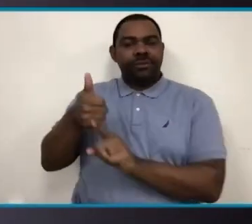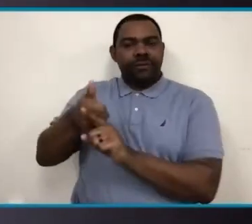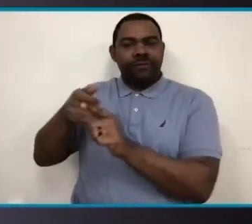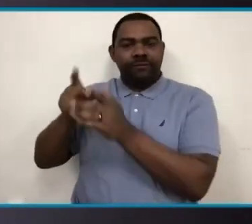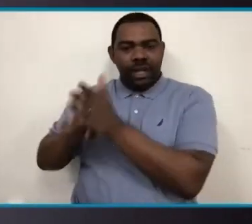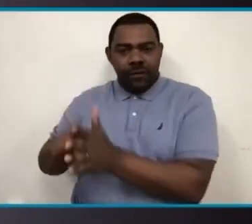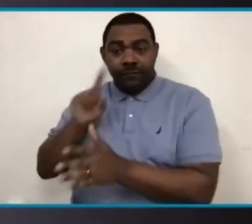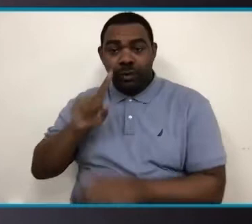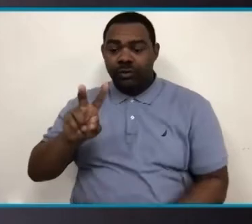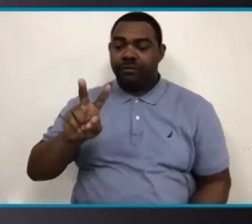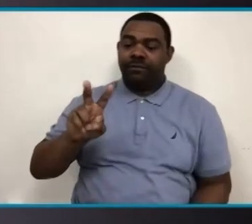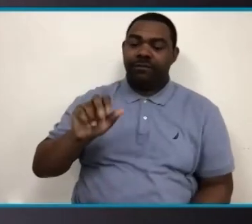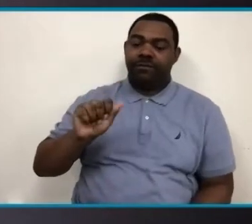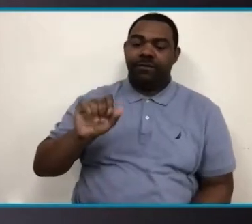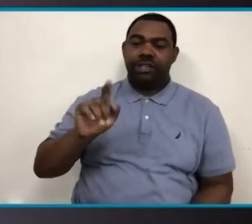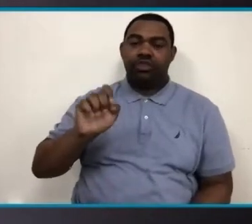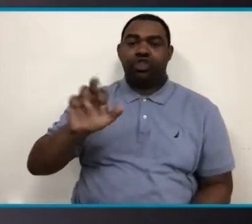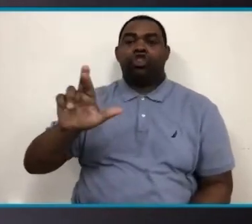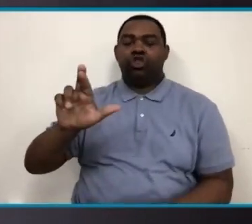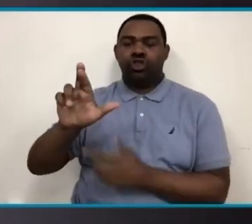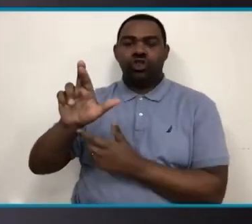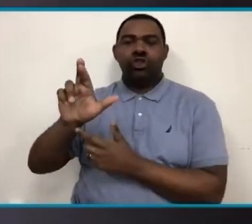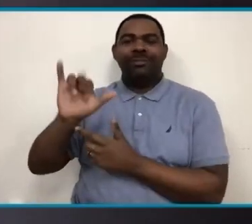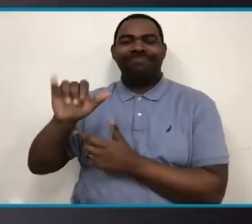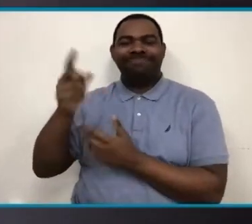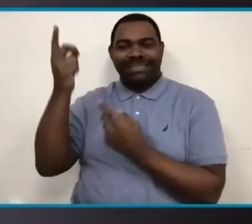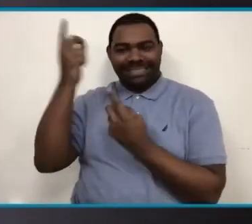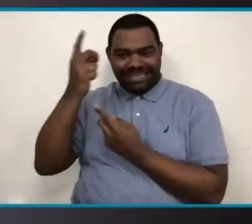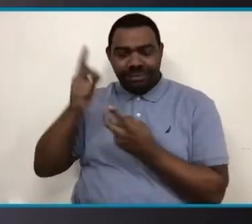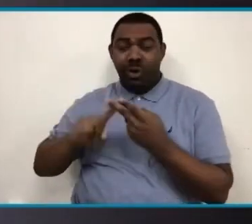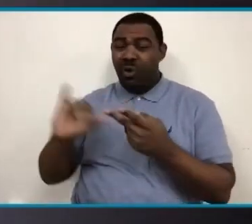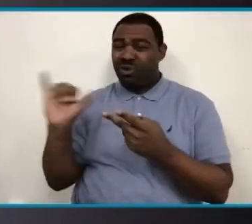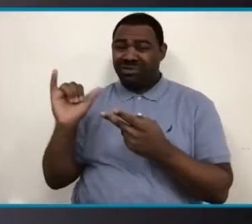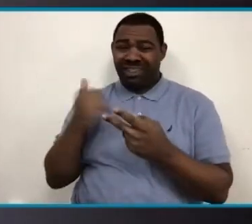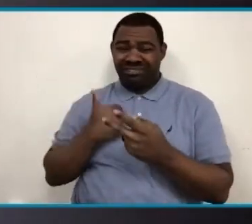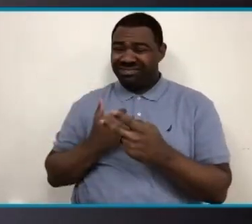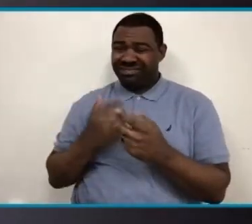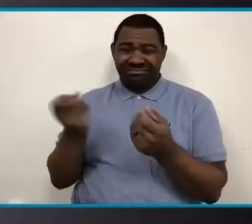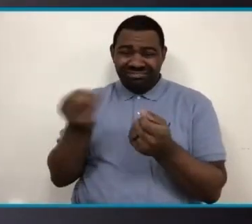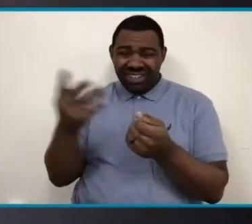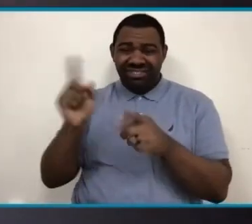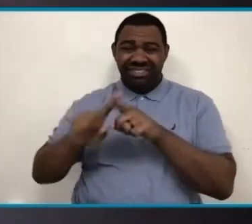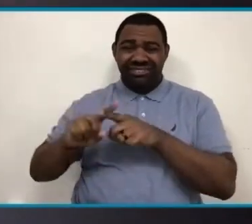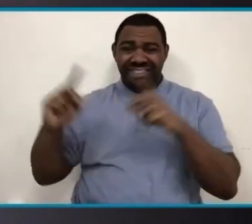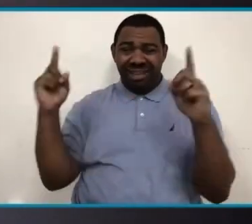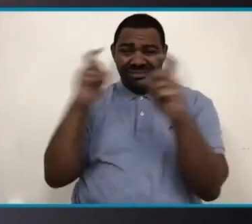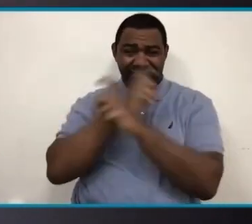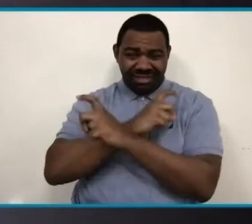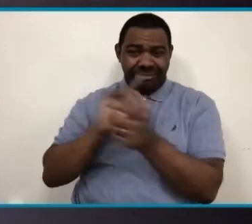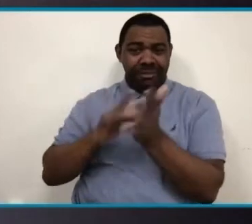disease and patients with complex medical needs. But she also has an interest in the creative arts and health.